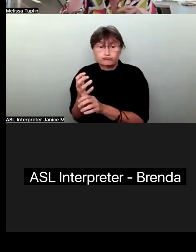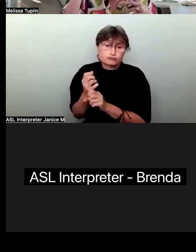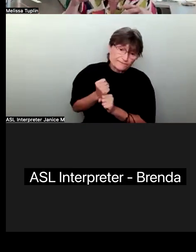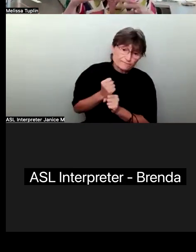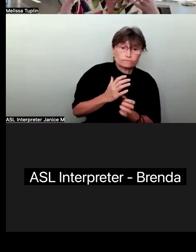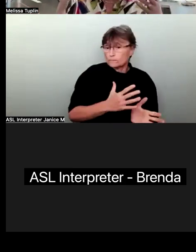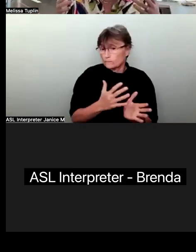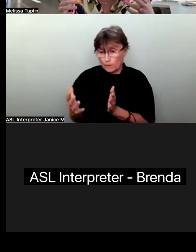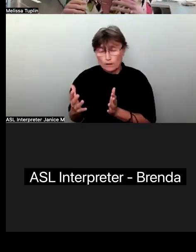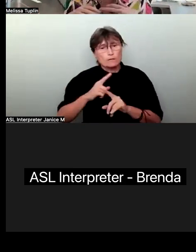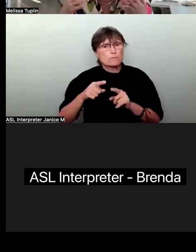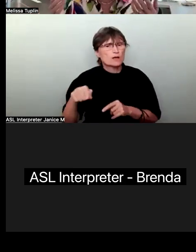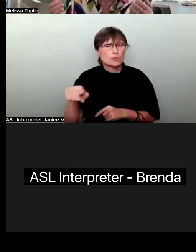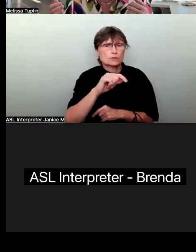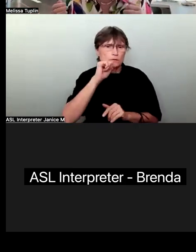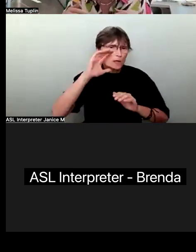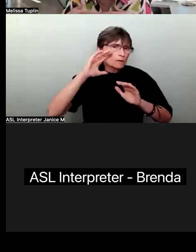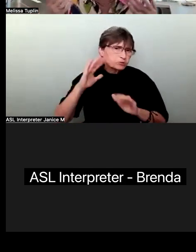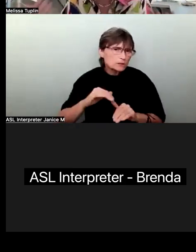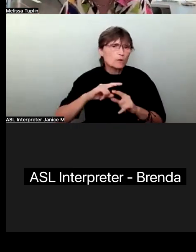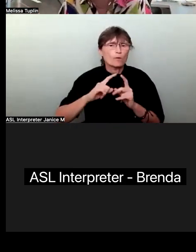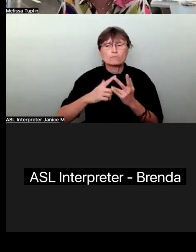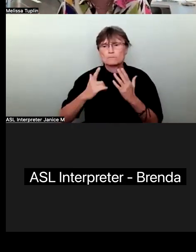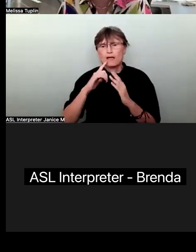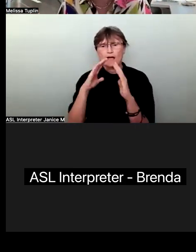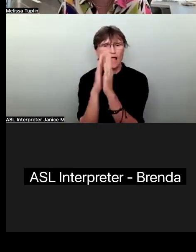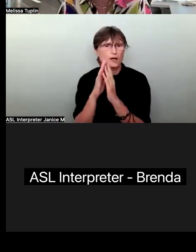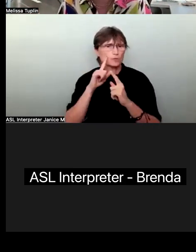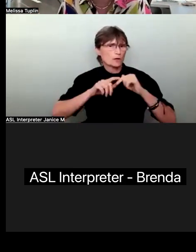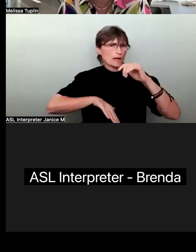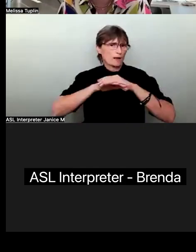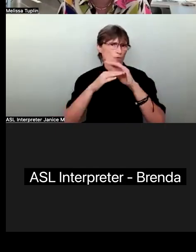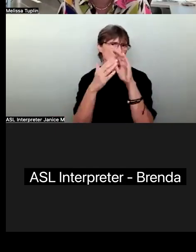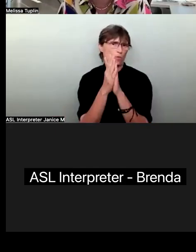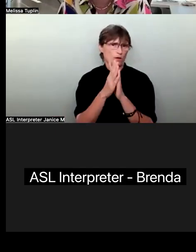you will not be expected or asked to cap your request based on that maximum,